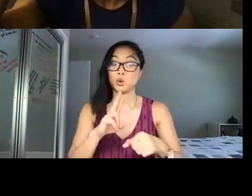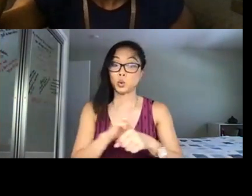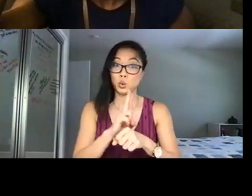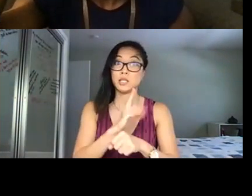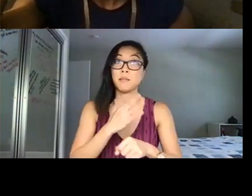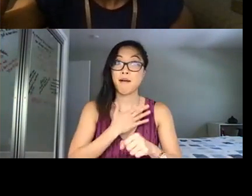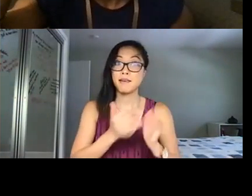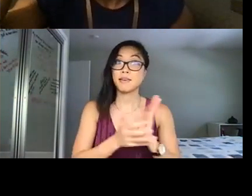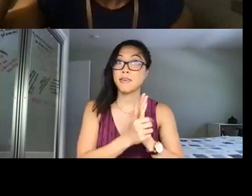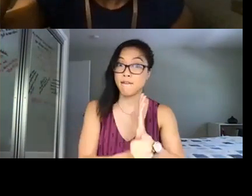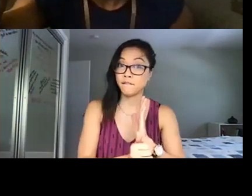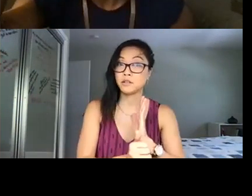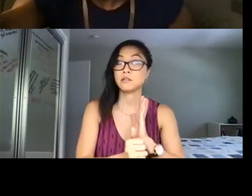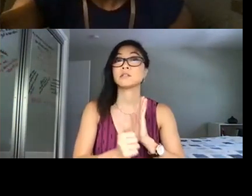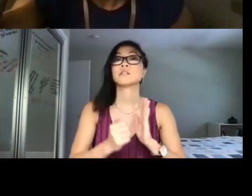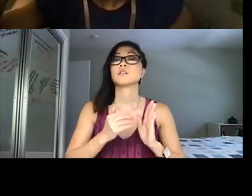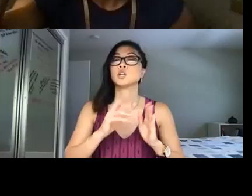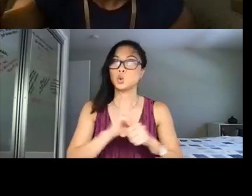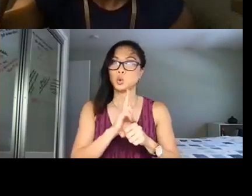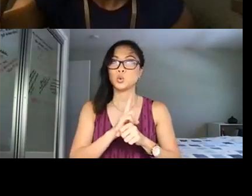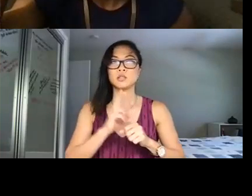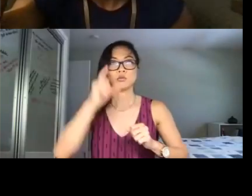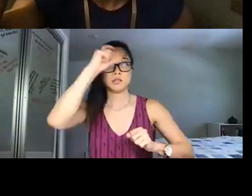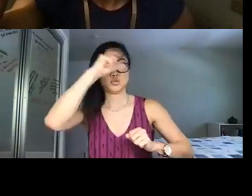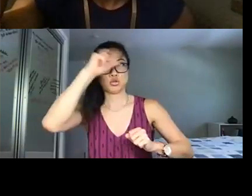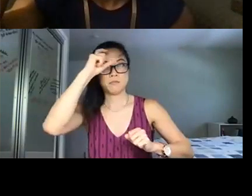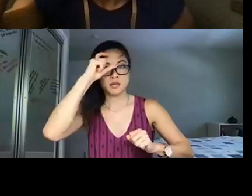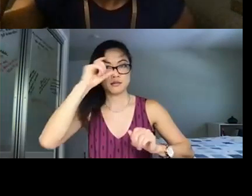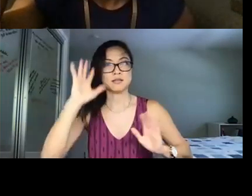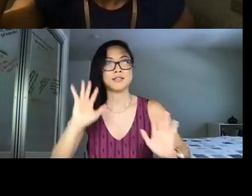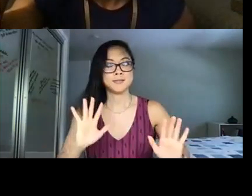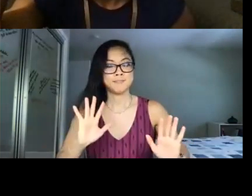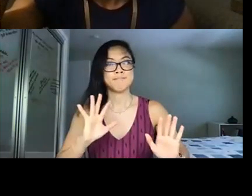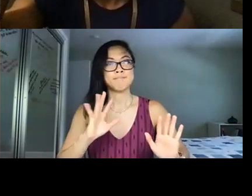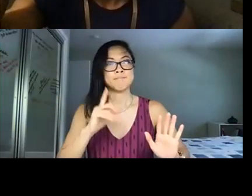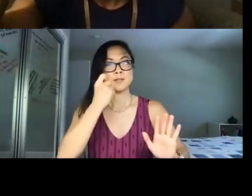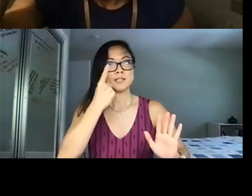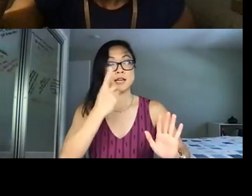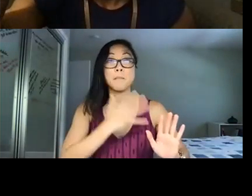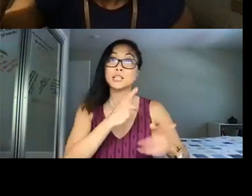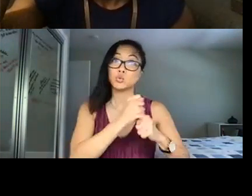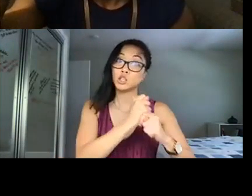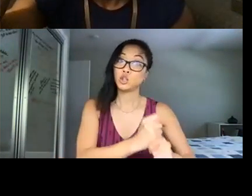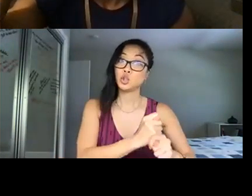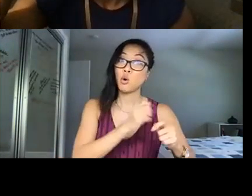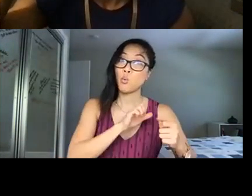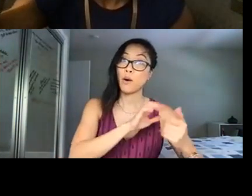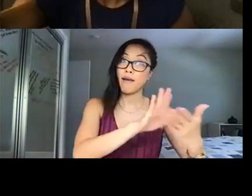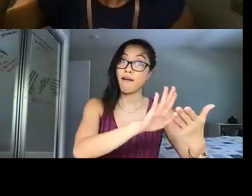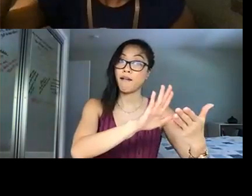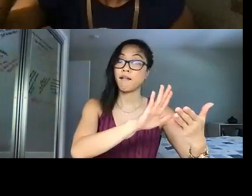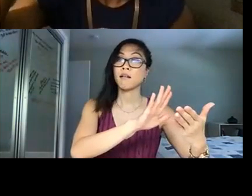judicious about that and step back when it's -- when there's